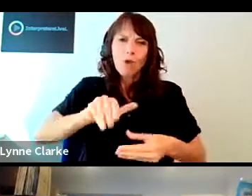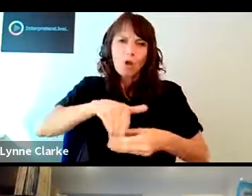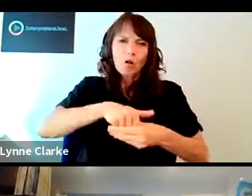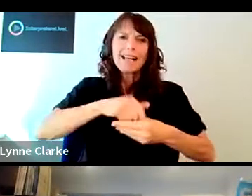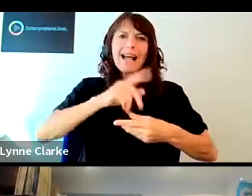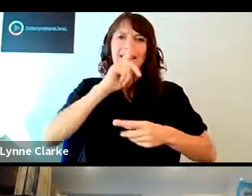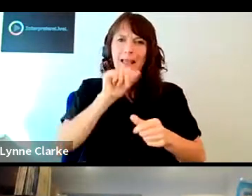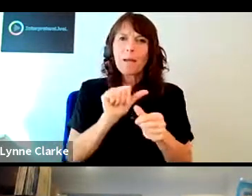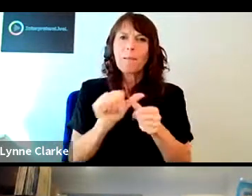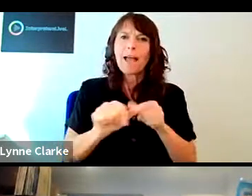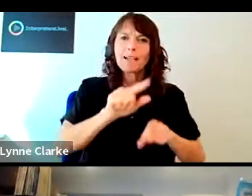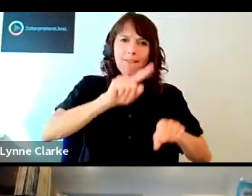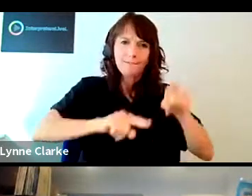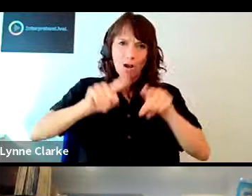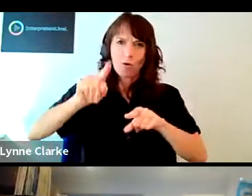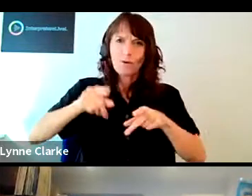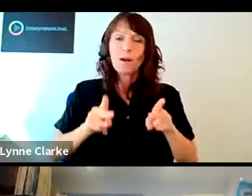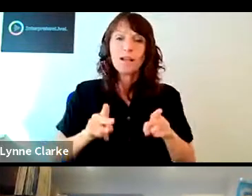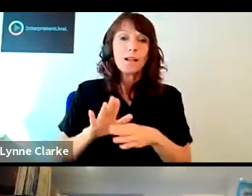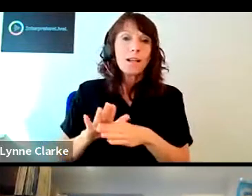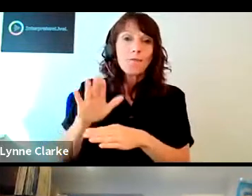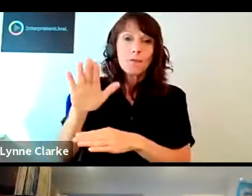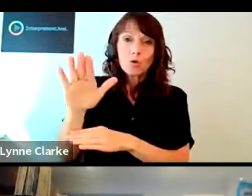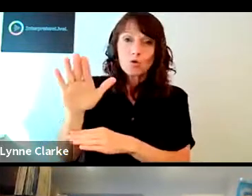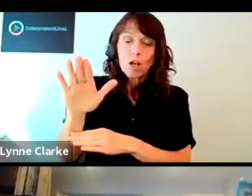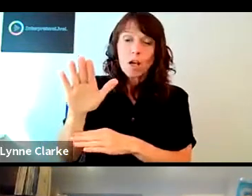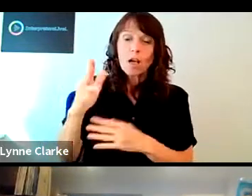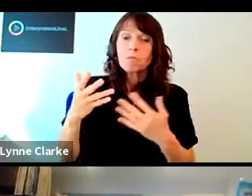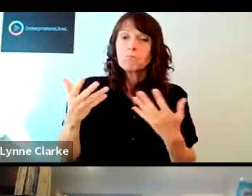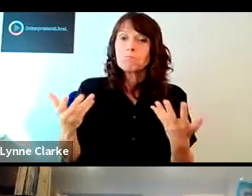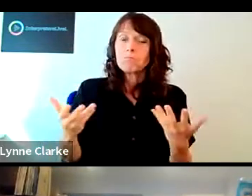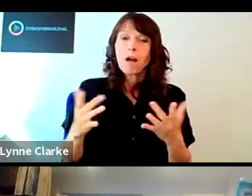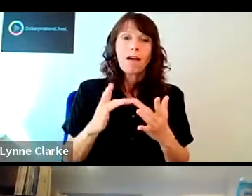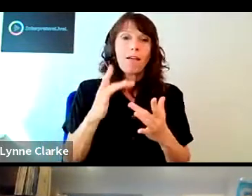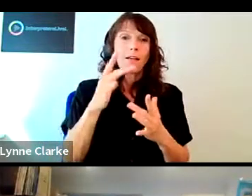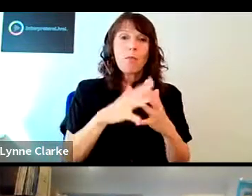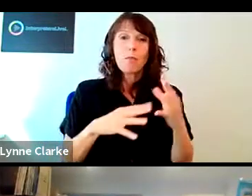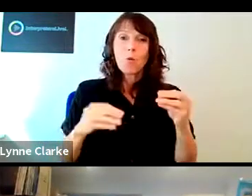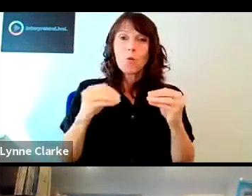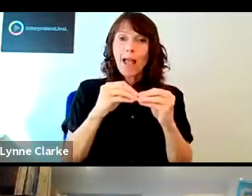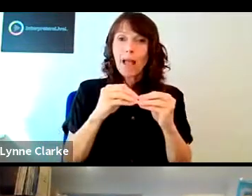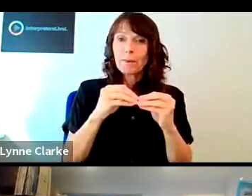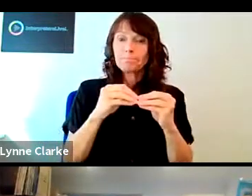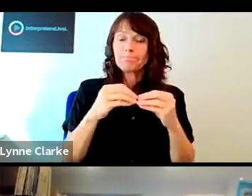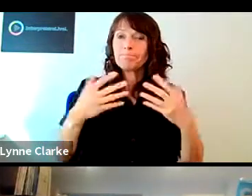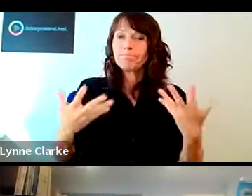in terms of the future, absolutely like in terms of the web is just, the web was invented,